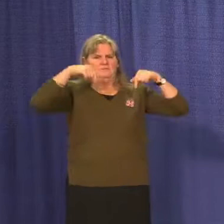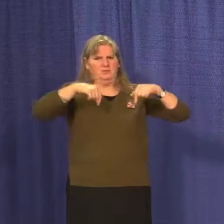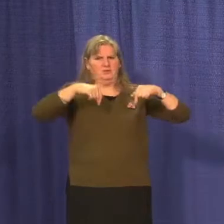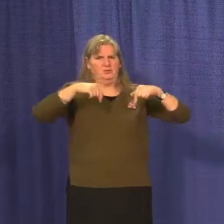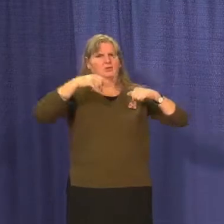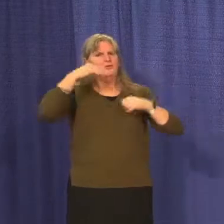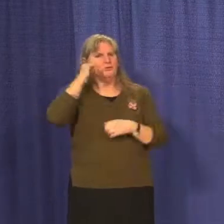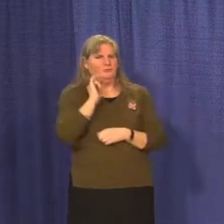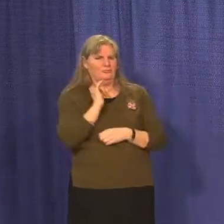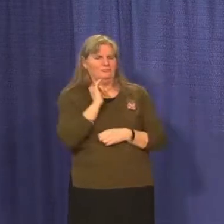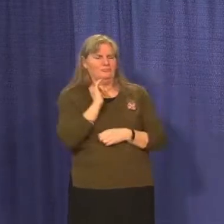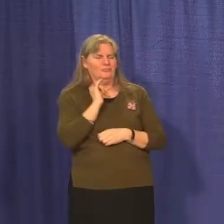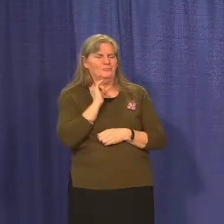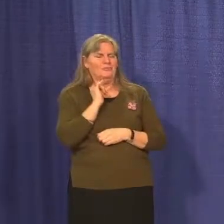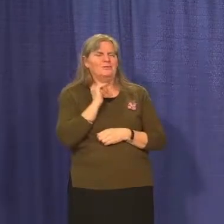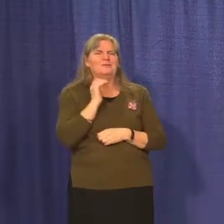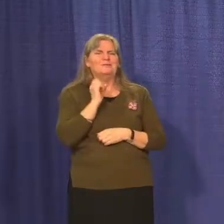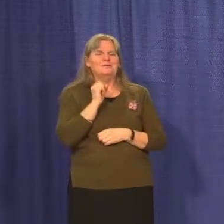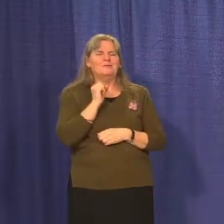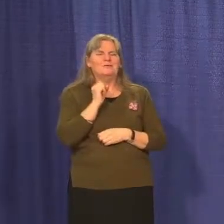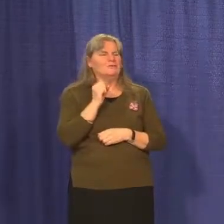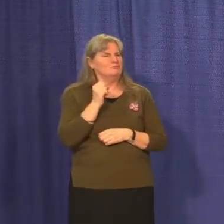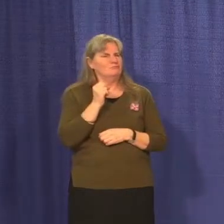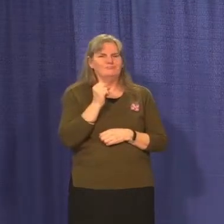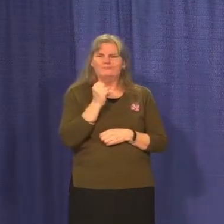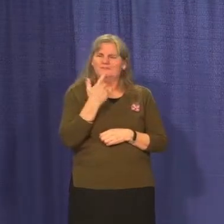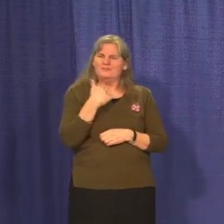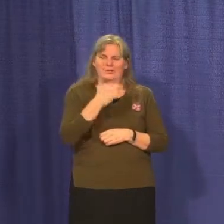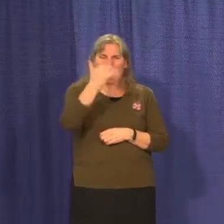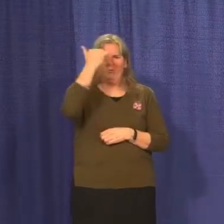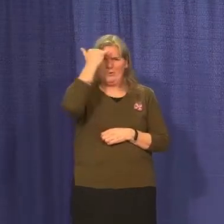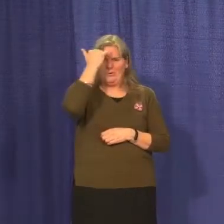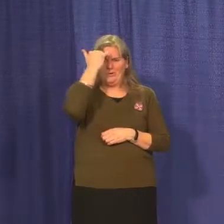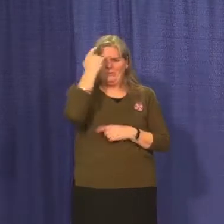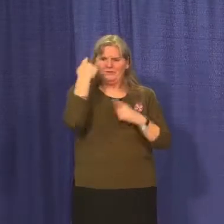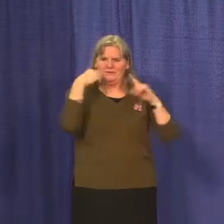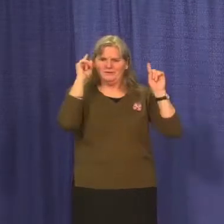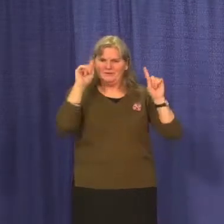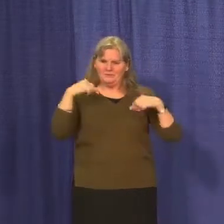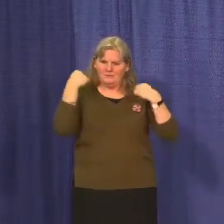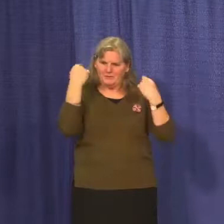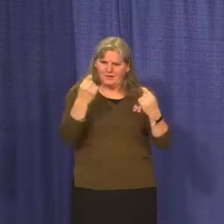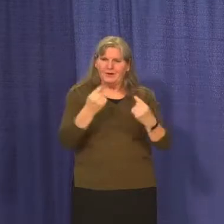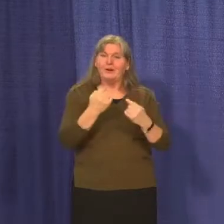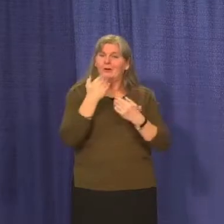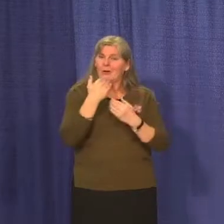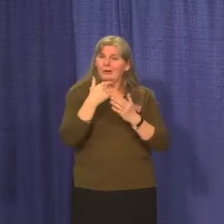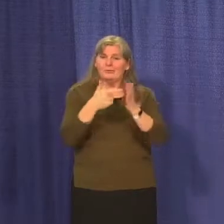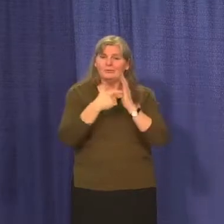again, I go back to the basics, go back to the things we know work really well, that we have